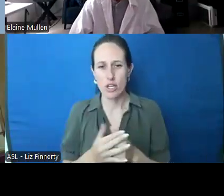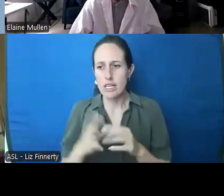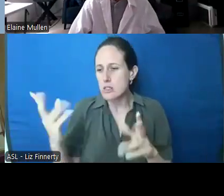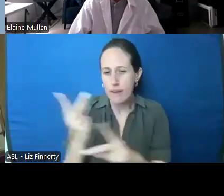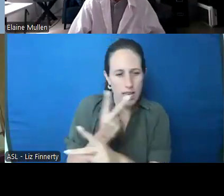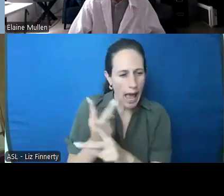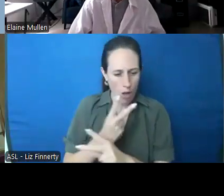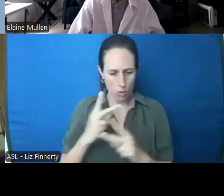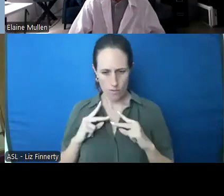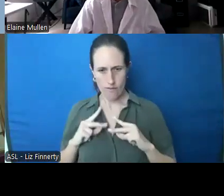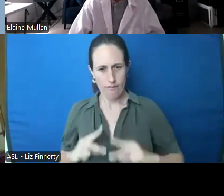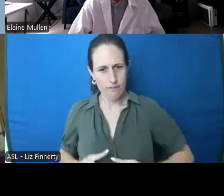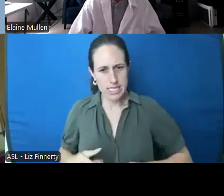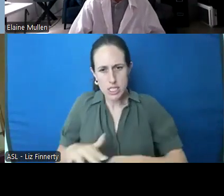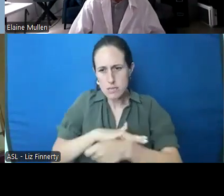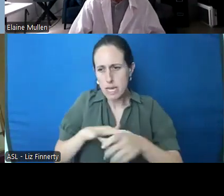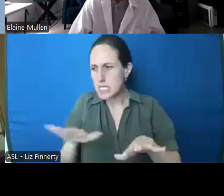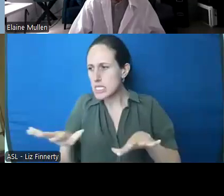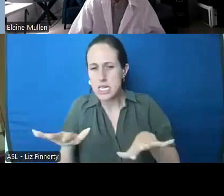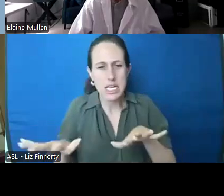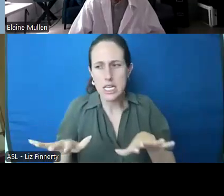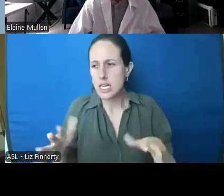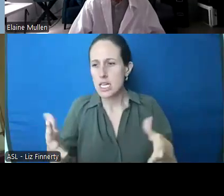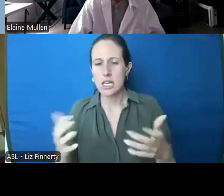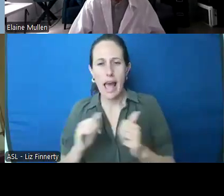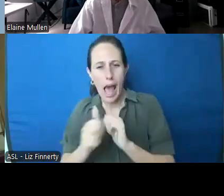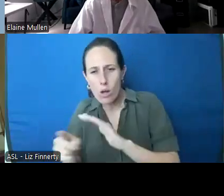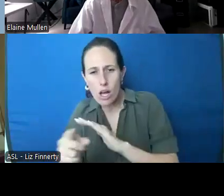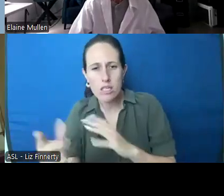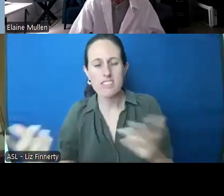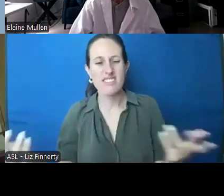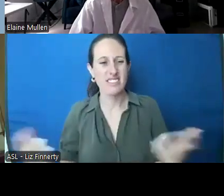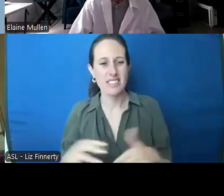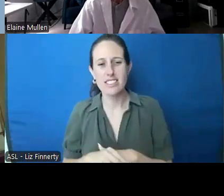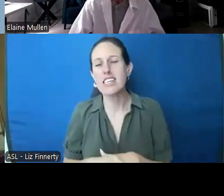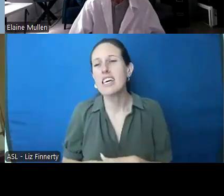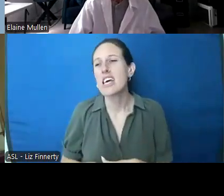I can't say that in other professional settinged. I've s. I've felt comfortable saying